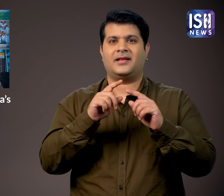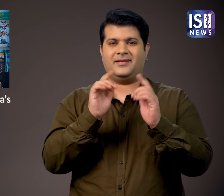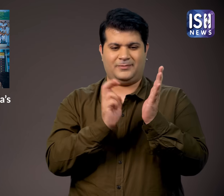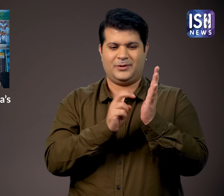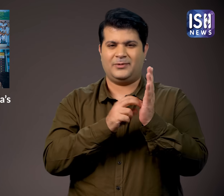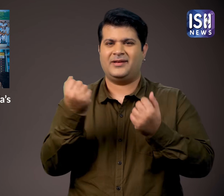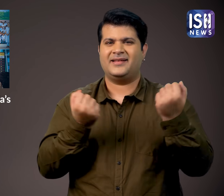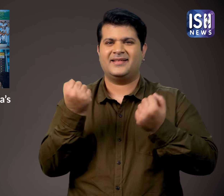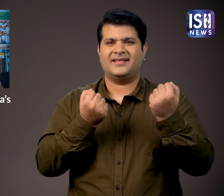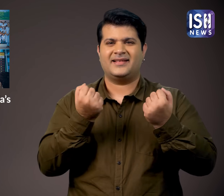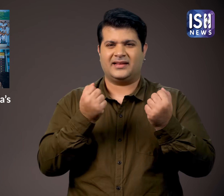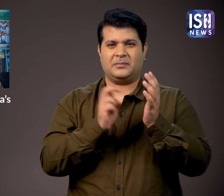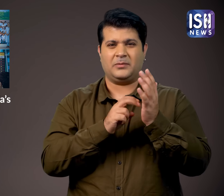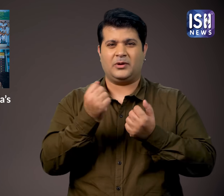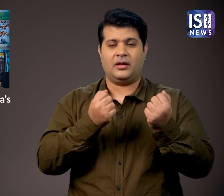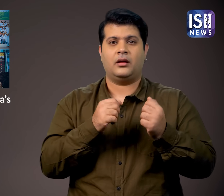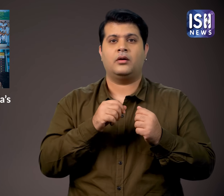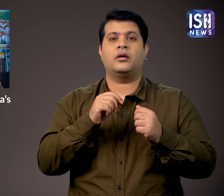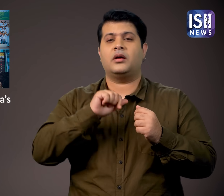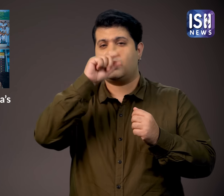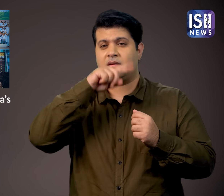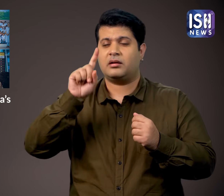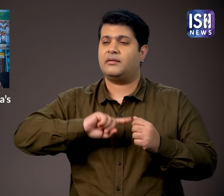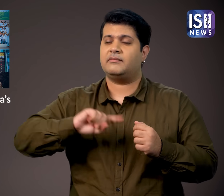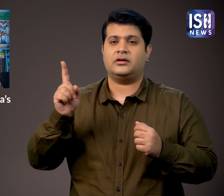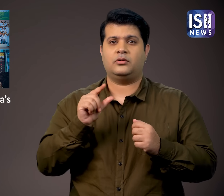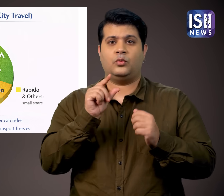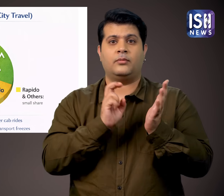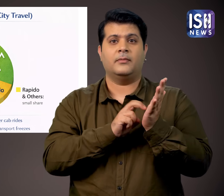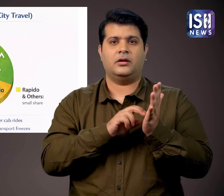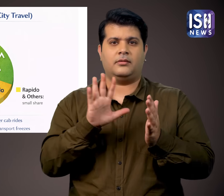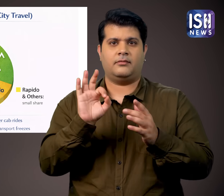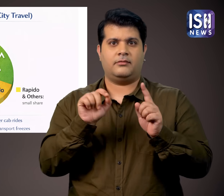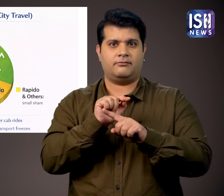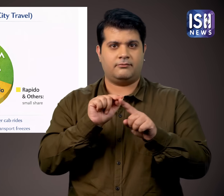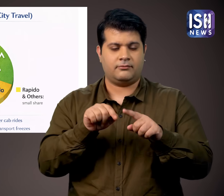50% of the cab bookings in India are done via Uber,